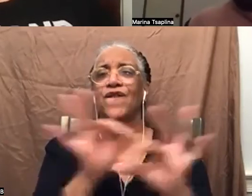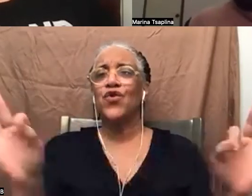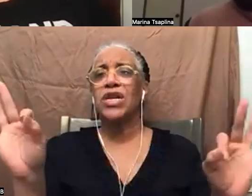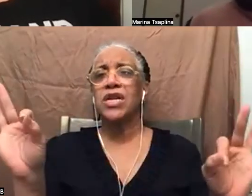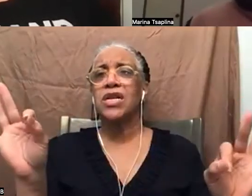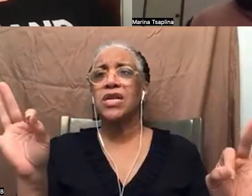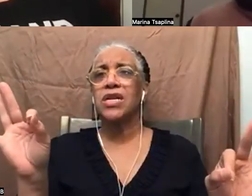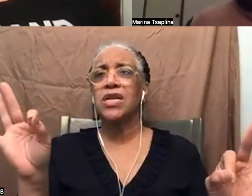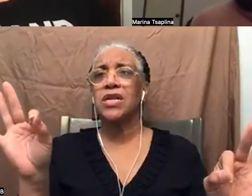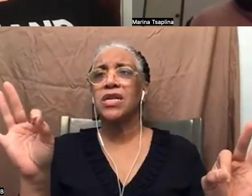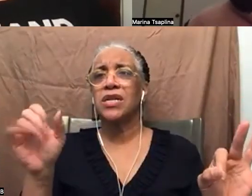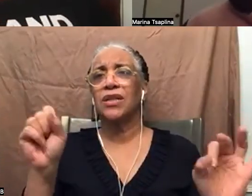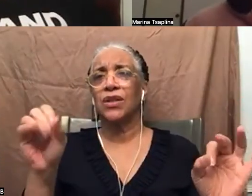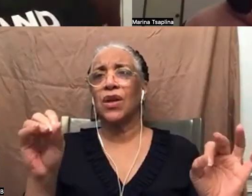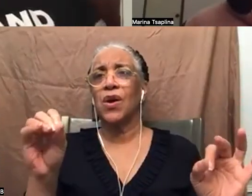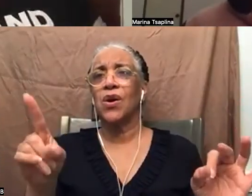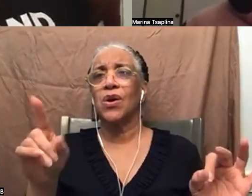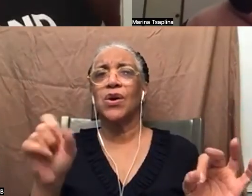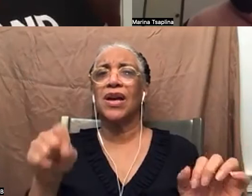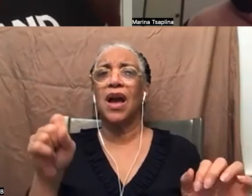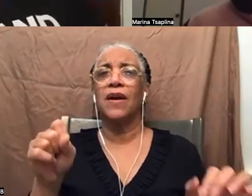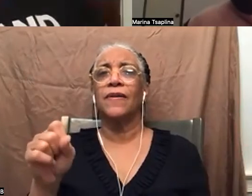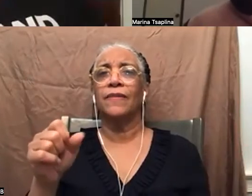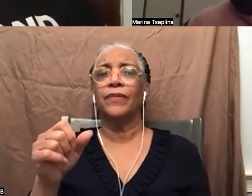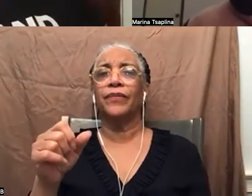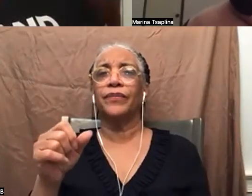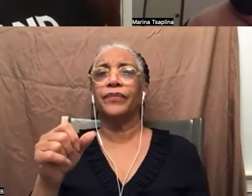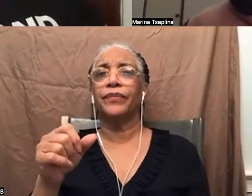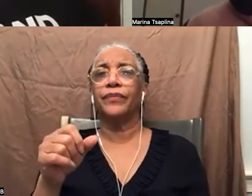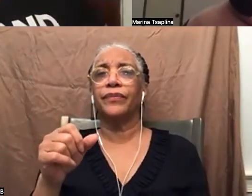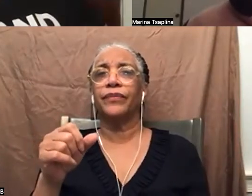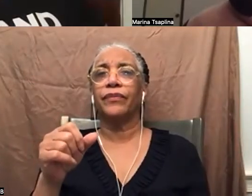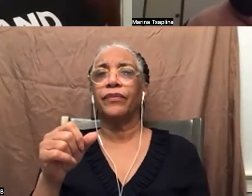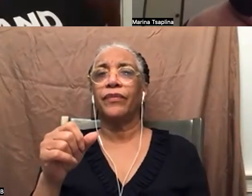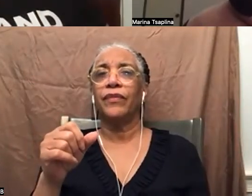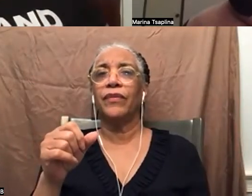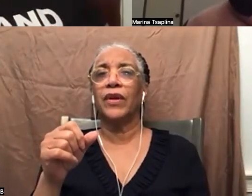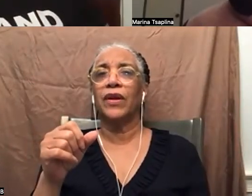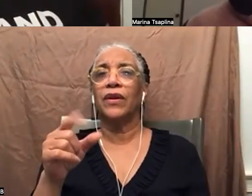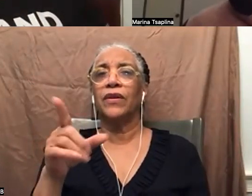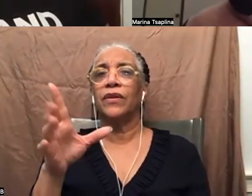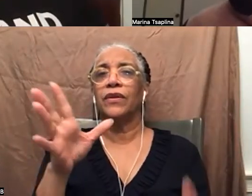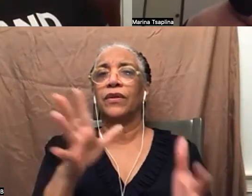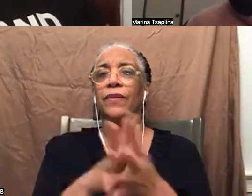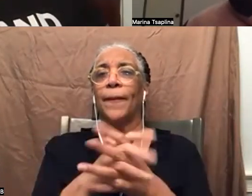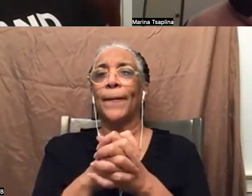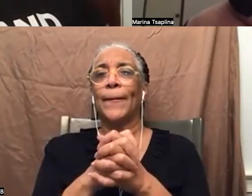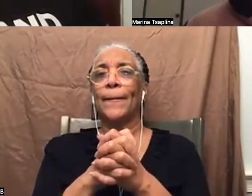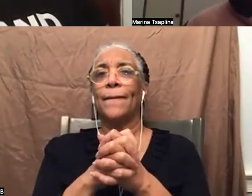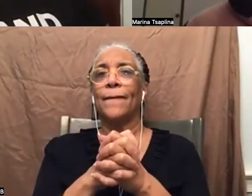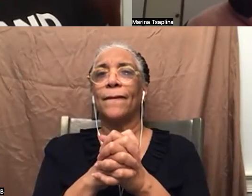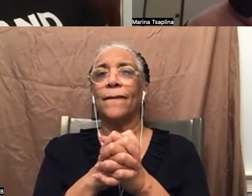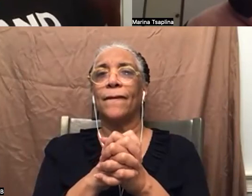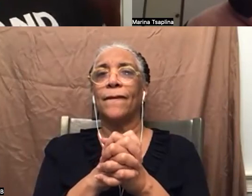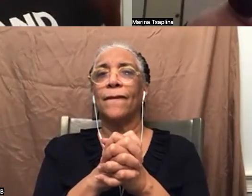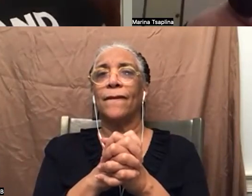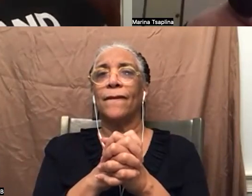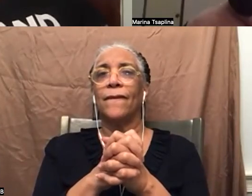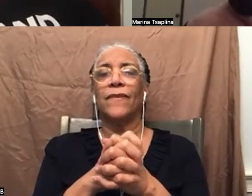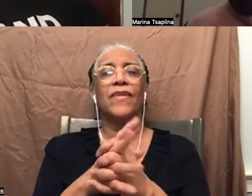I'm going to be very, very honest.